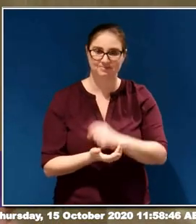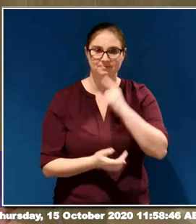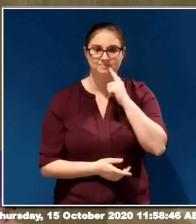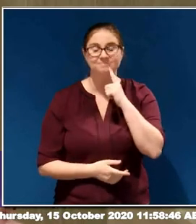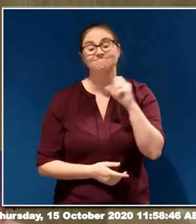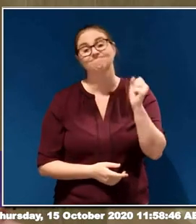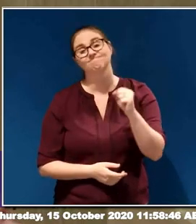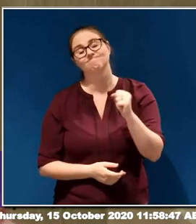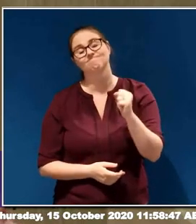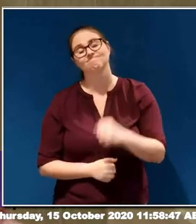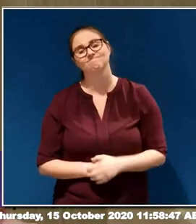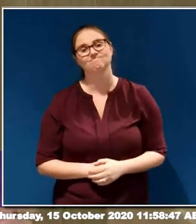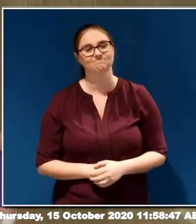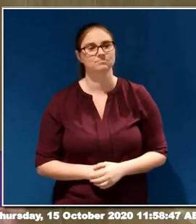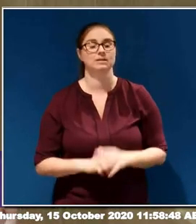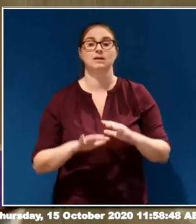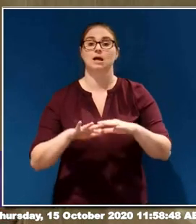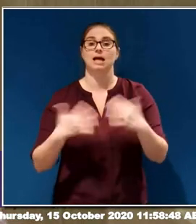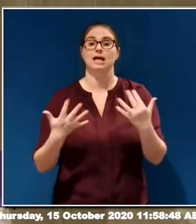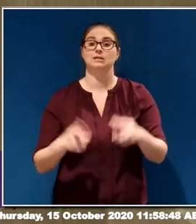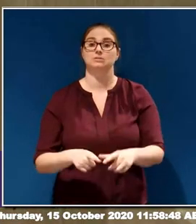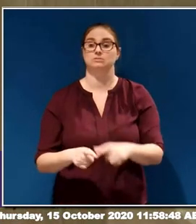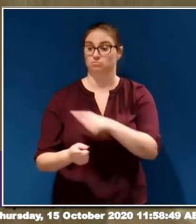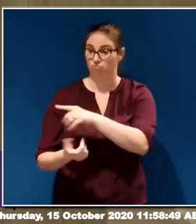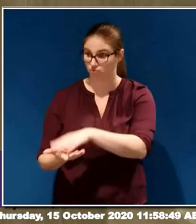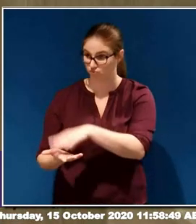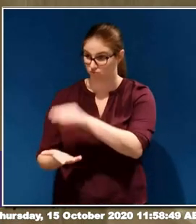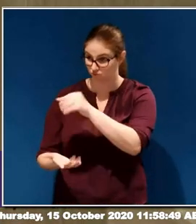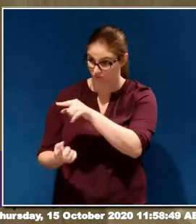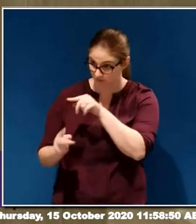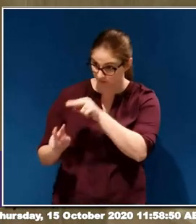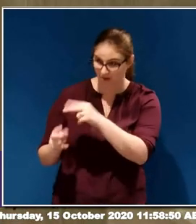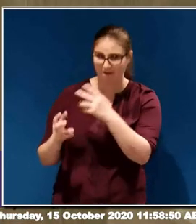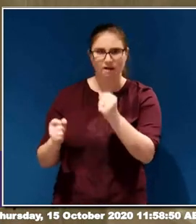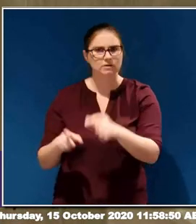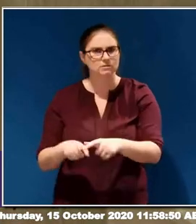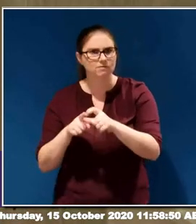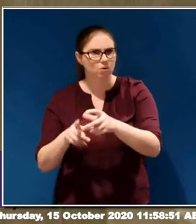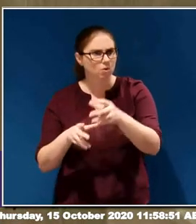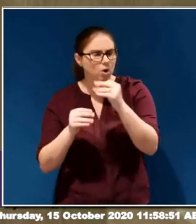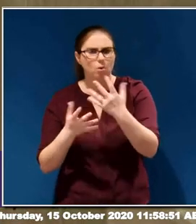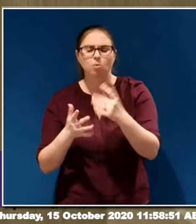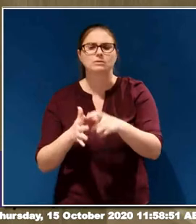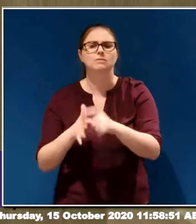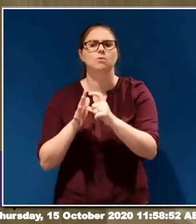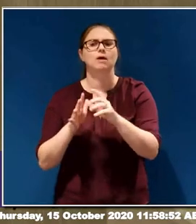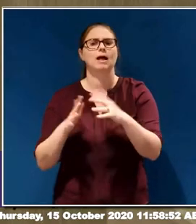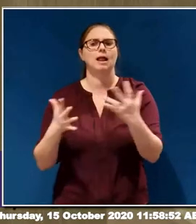difficulties, the PEOs were the ones that schools would contact effectively